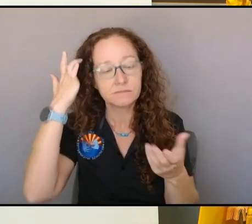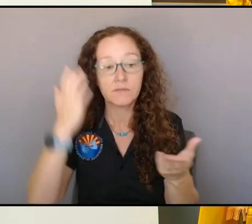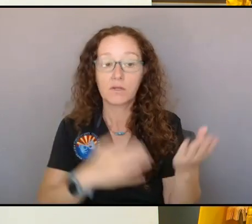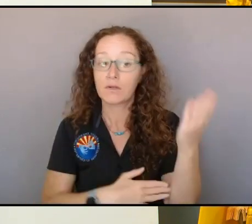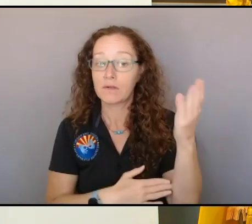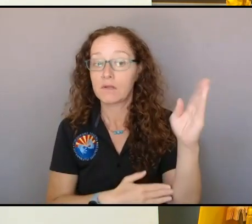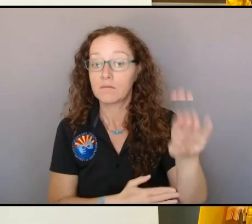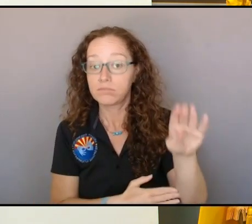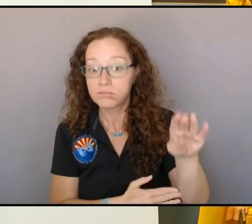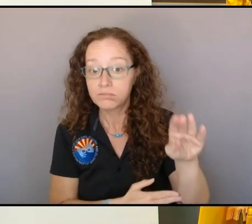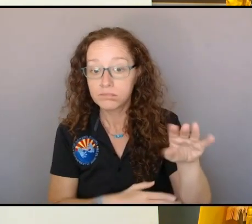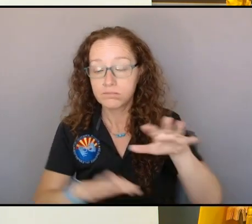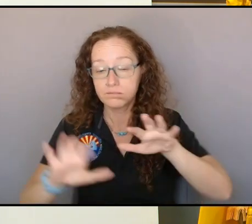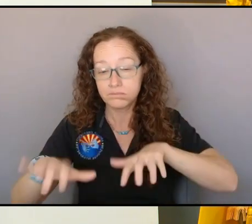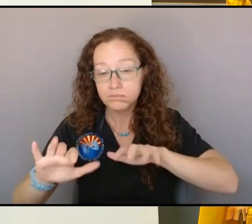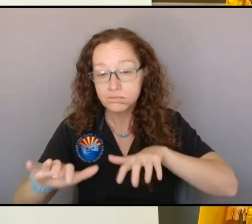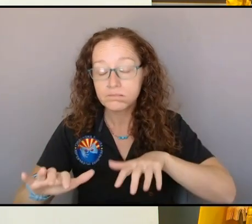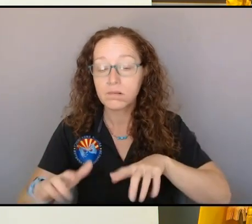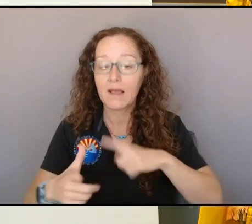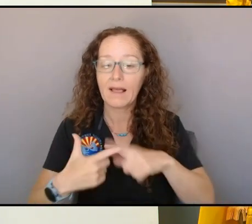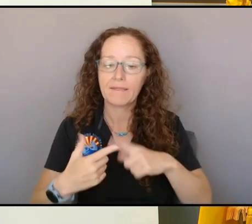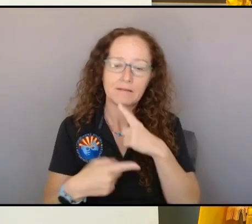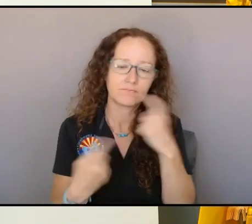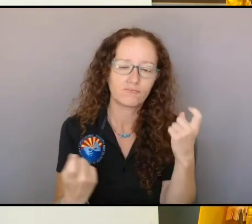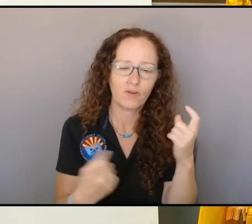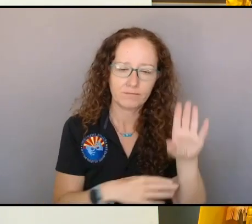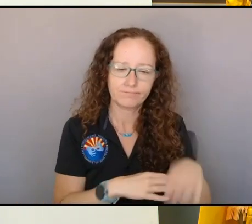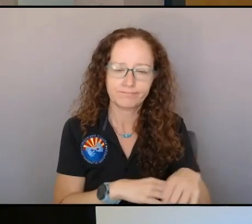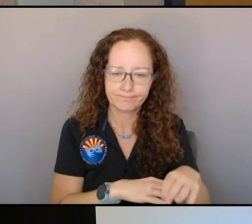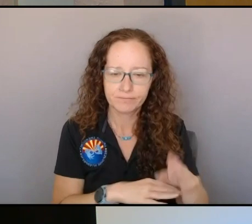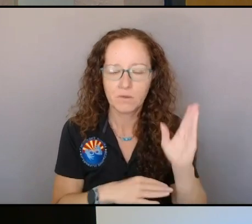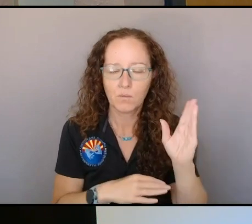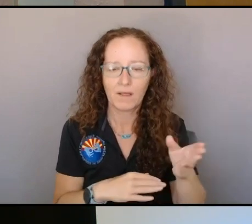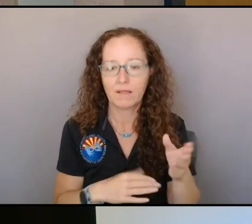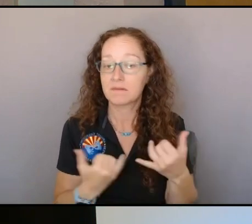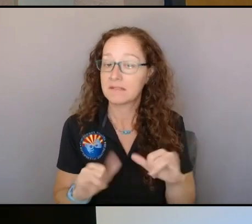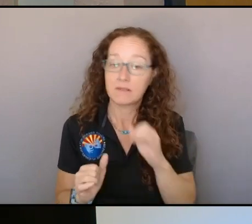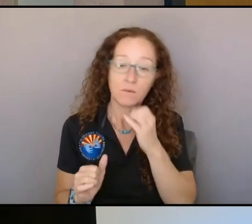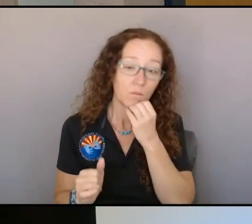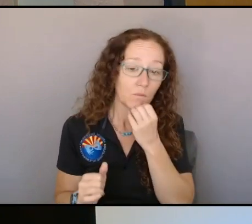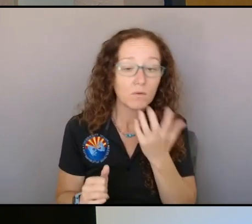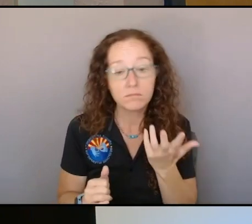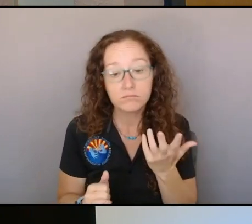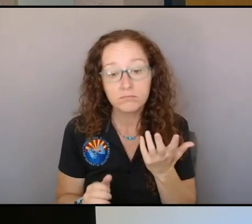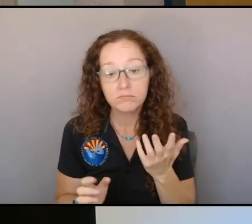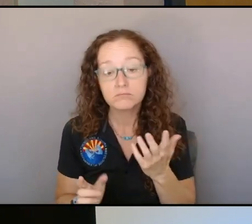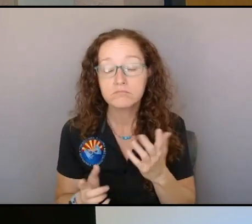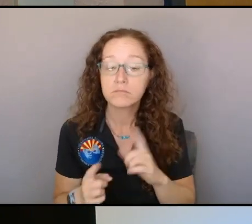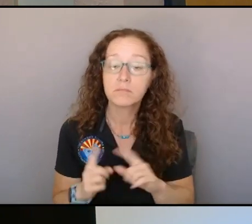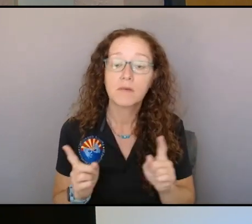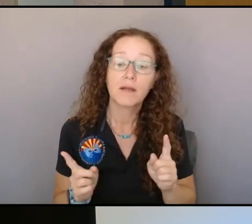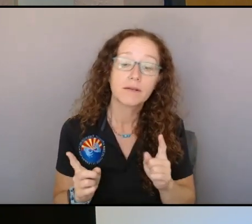relative humidity starting to come down, but we had good recovery this morning. And we're going to start seeing stronger west and